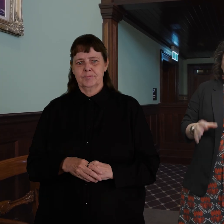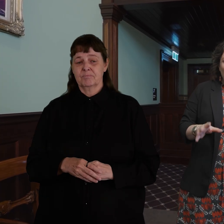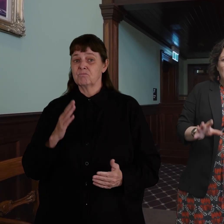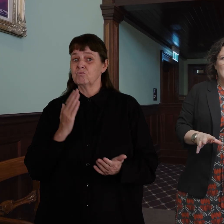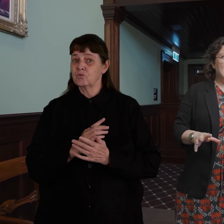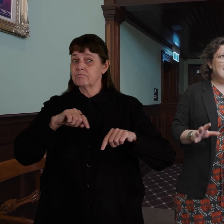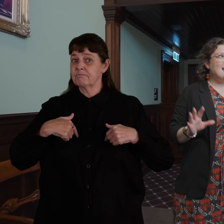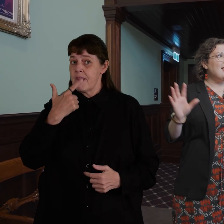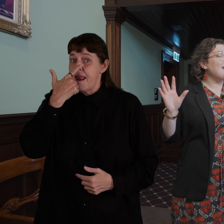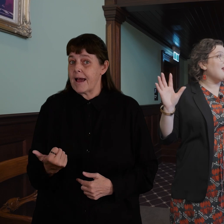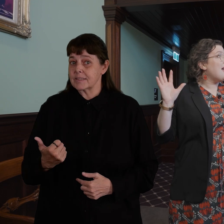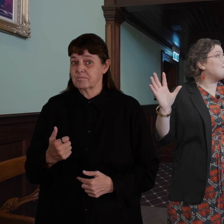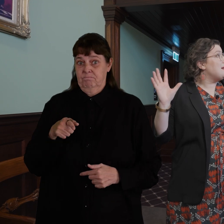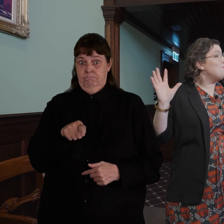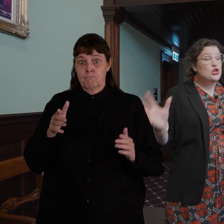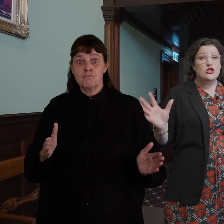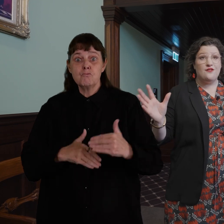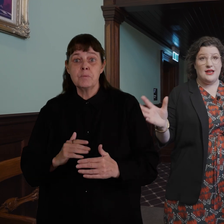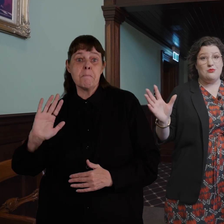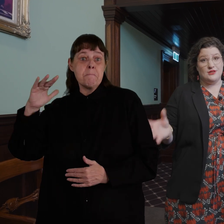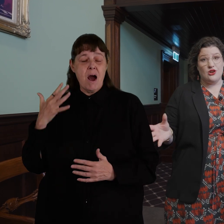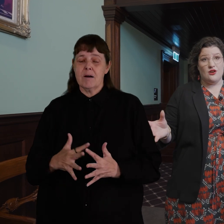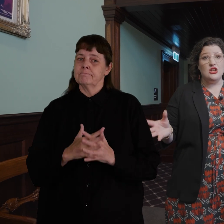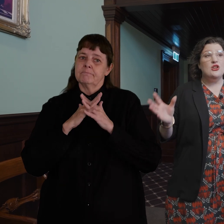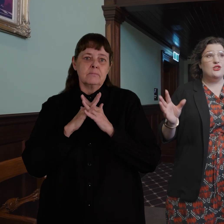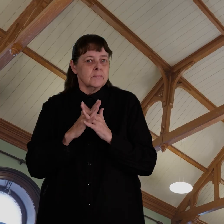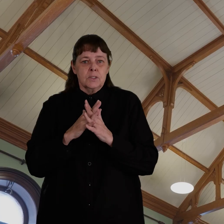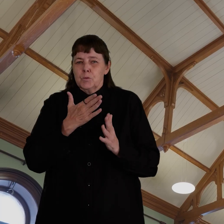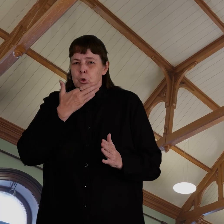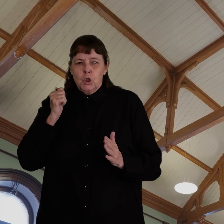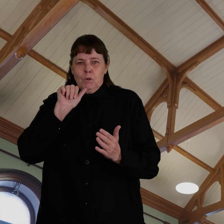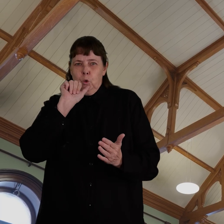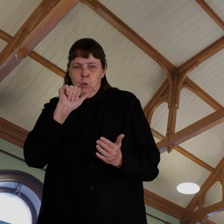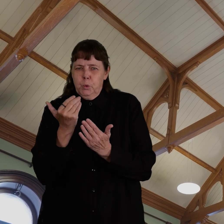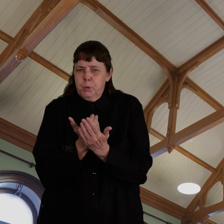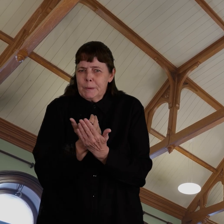We're very lucky in that this room has been beautifully preserved. You can see a painting